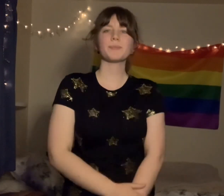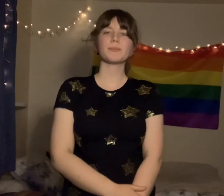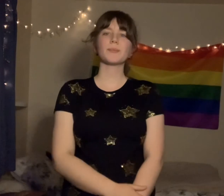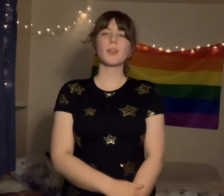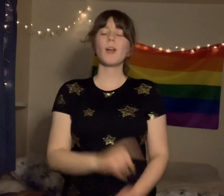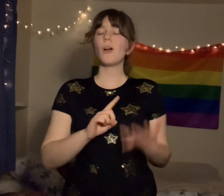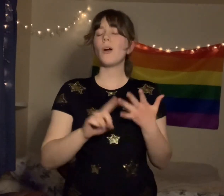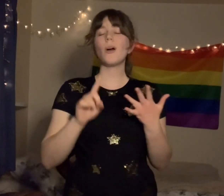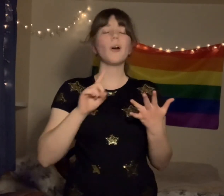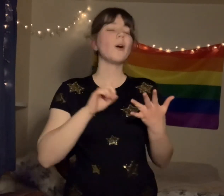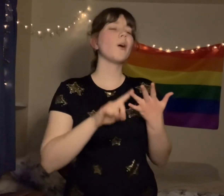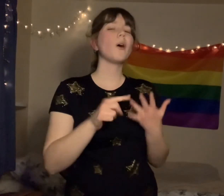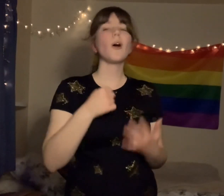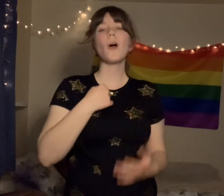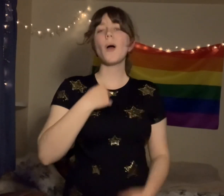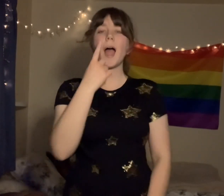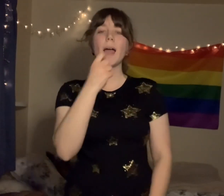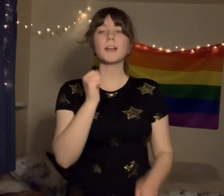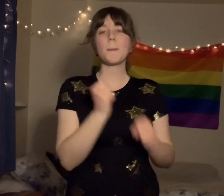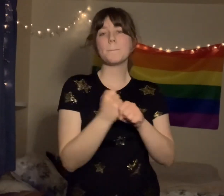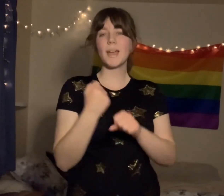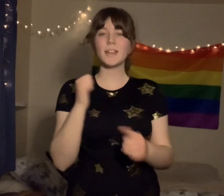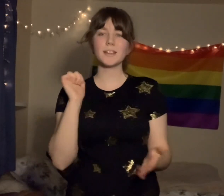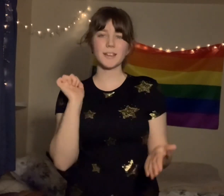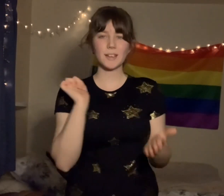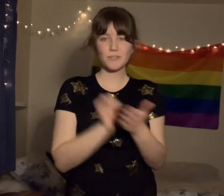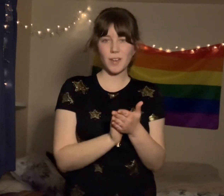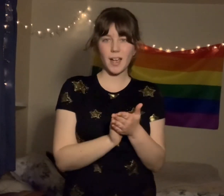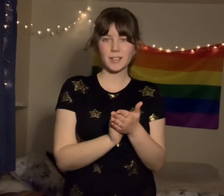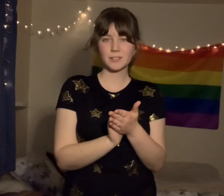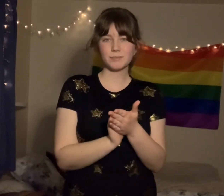Oh oh I can make it right